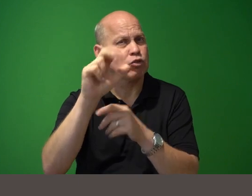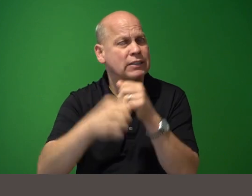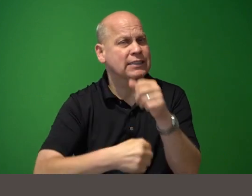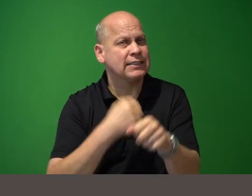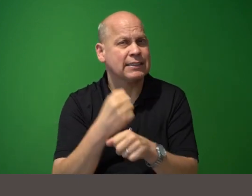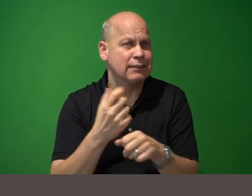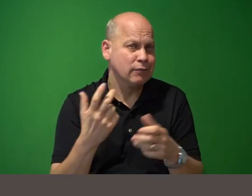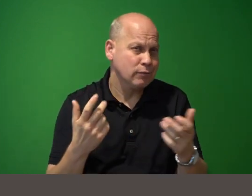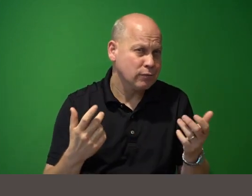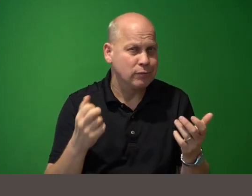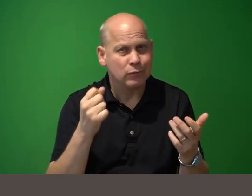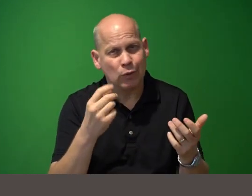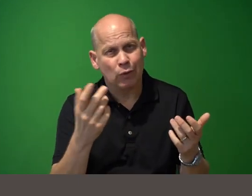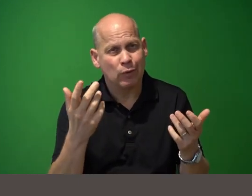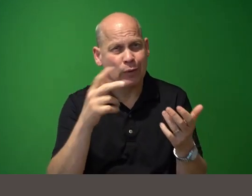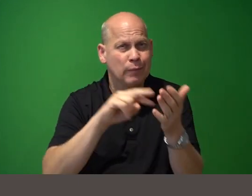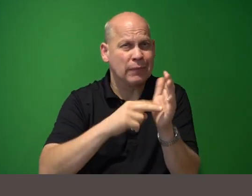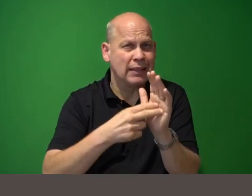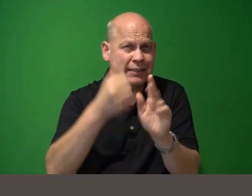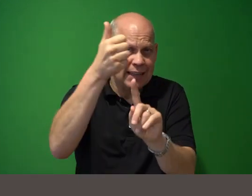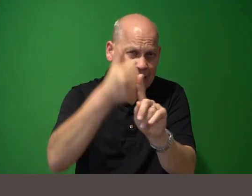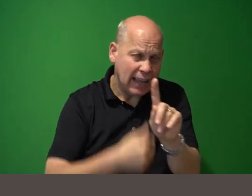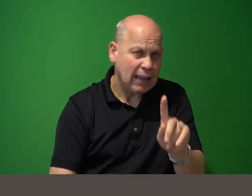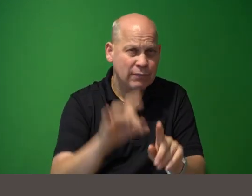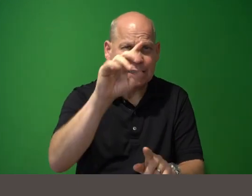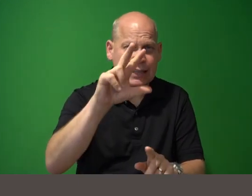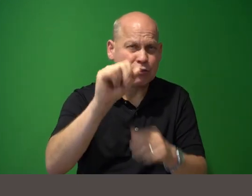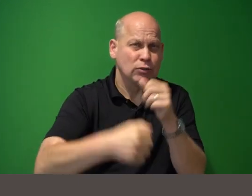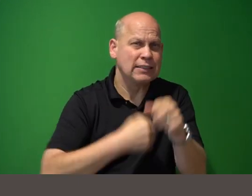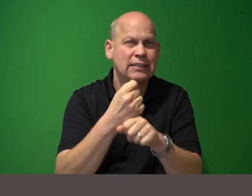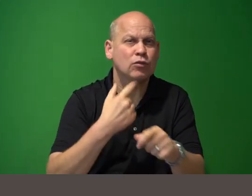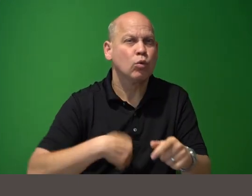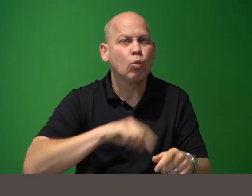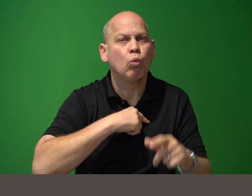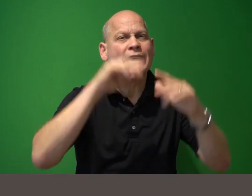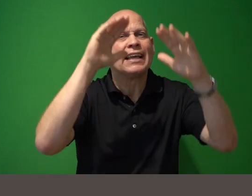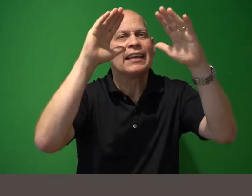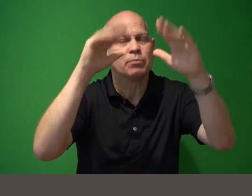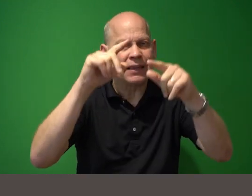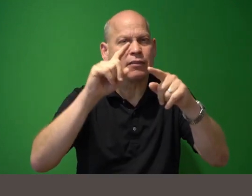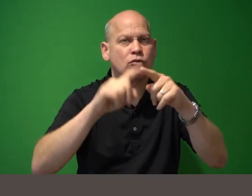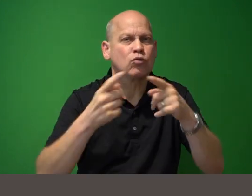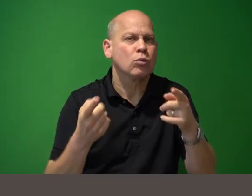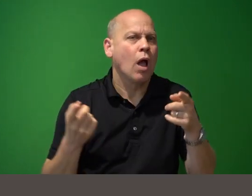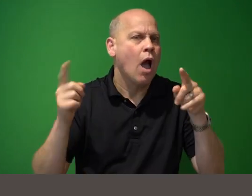So that means every 83 years, we expect to happen something,